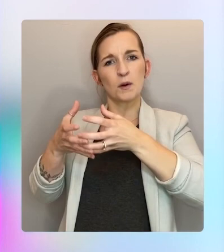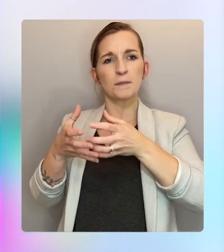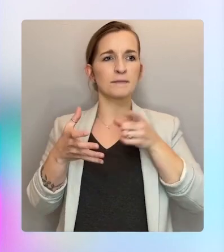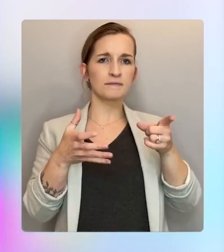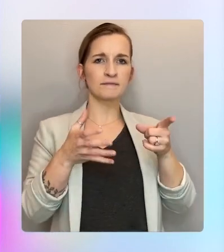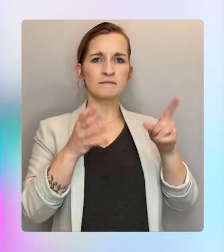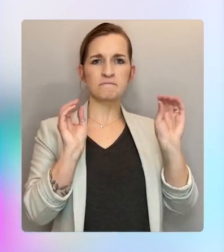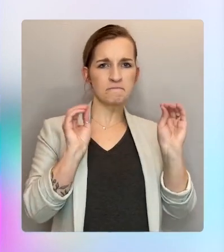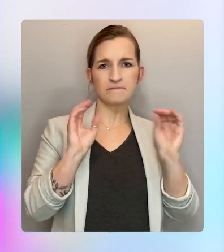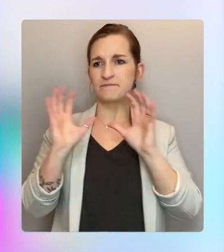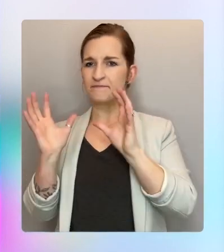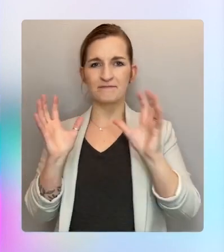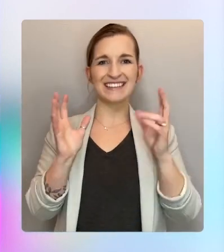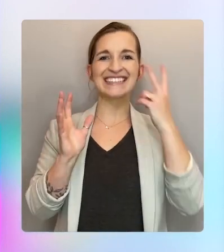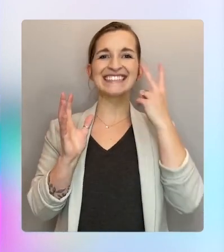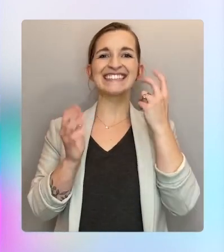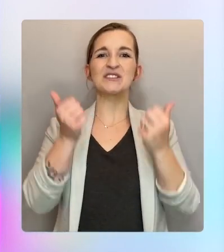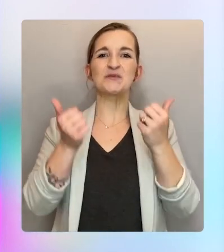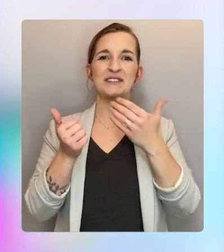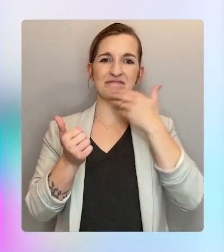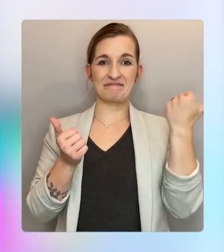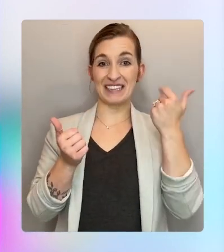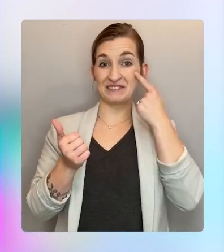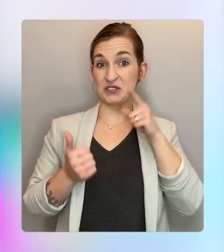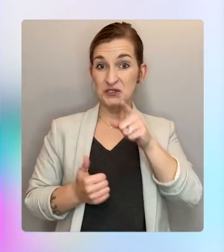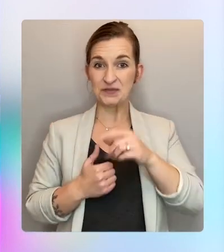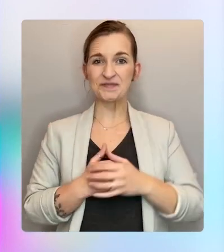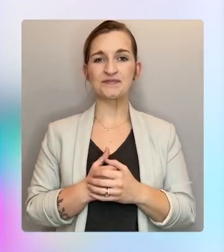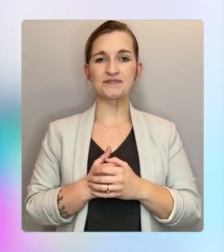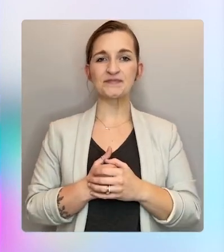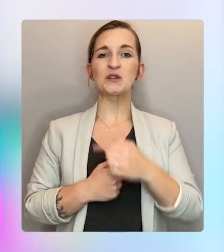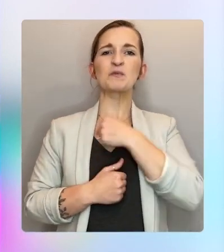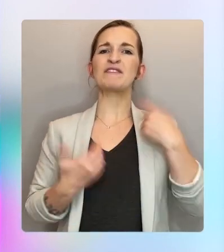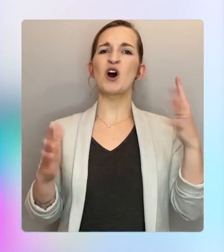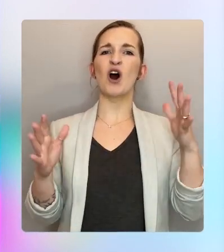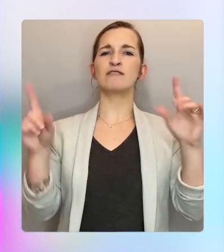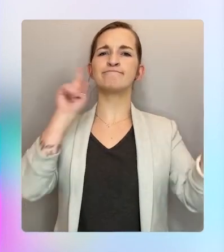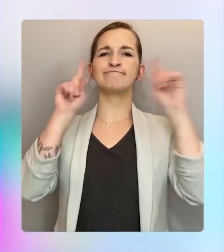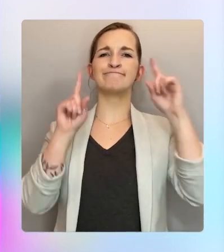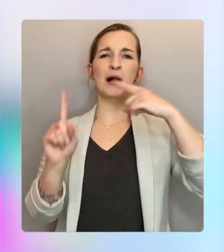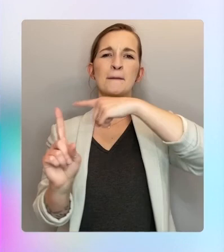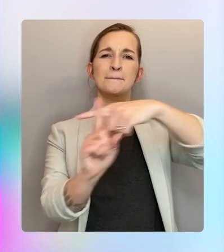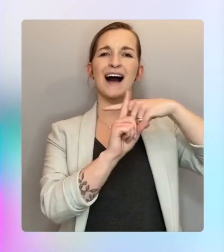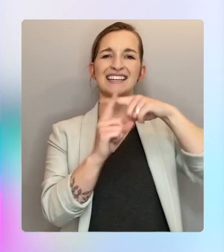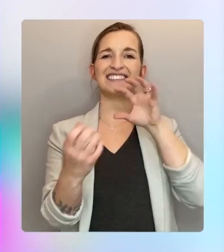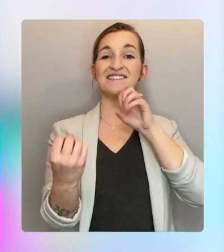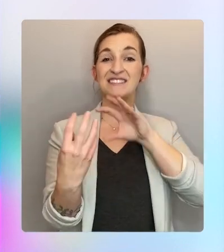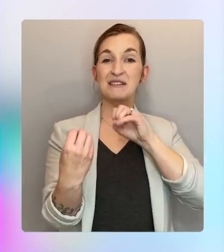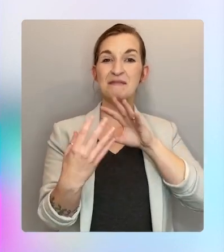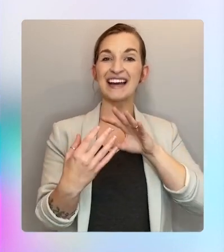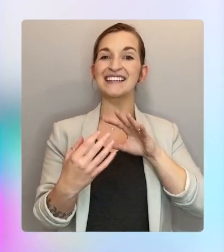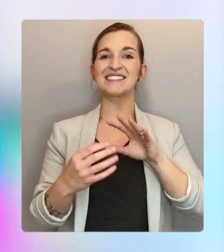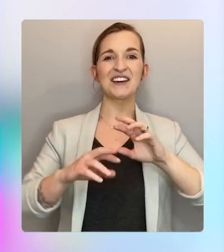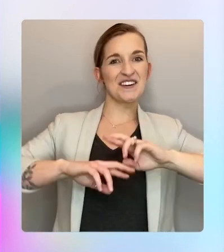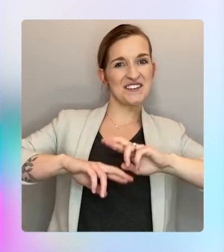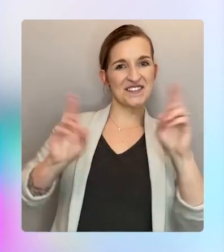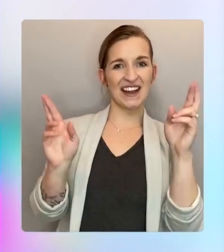We've already heard positive feedback from users, so stay tuned for the launch of Try Before You Buy later this year.